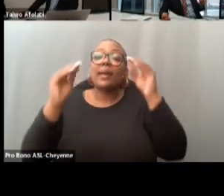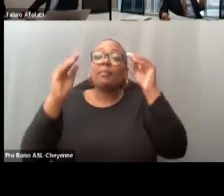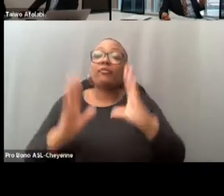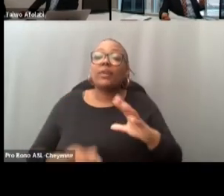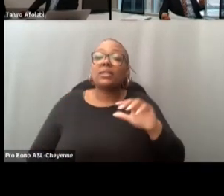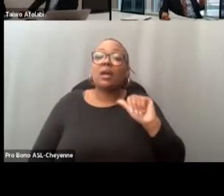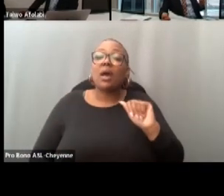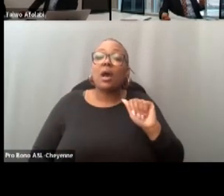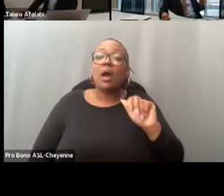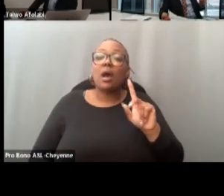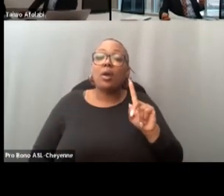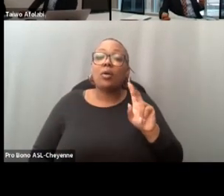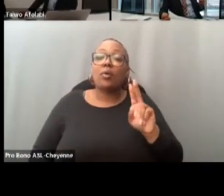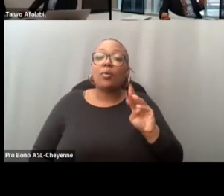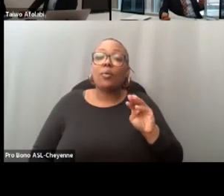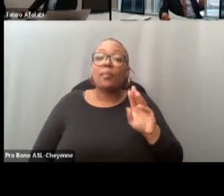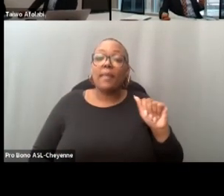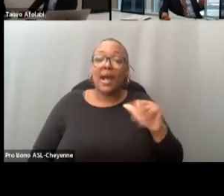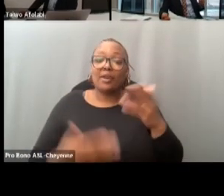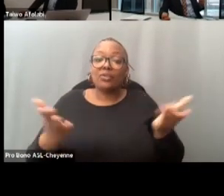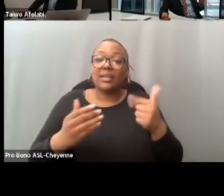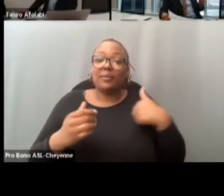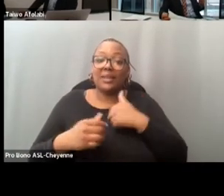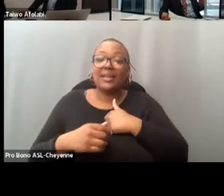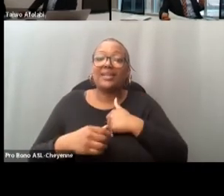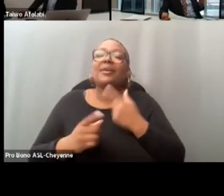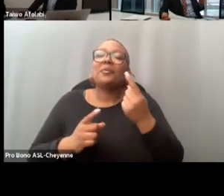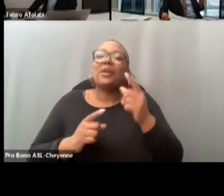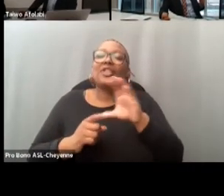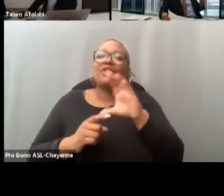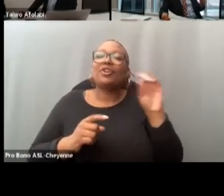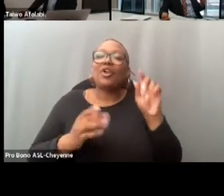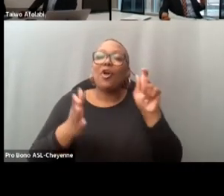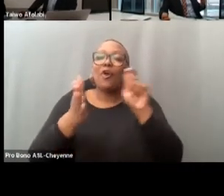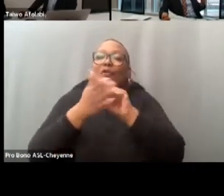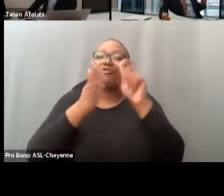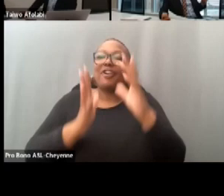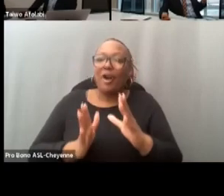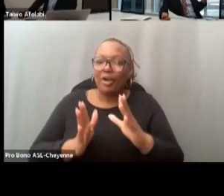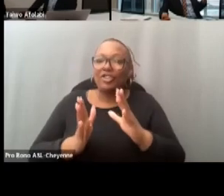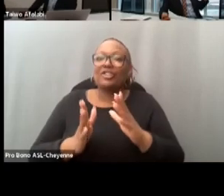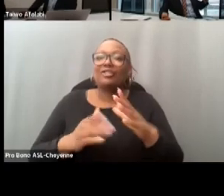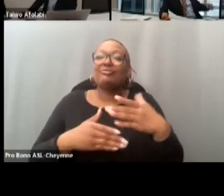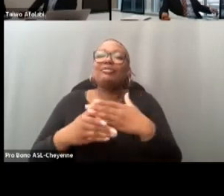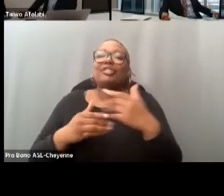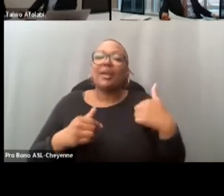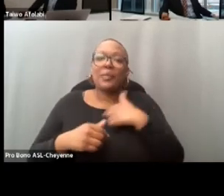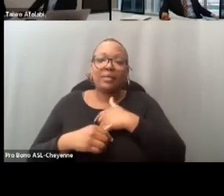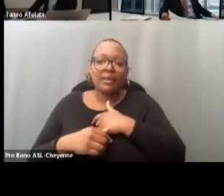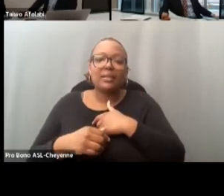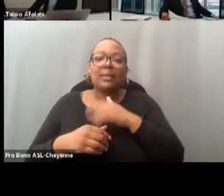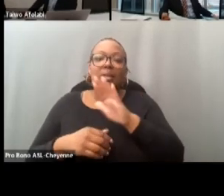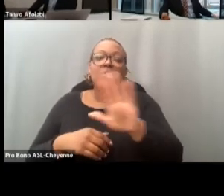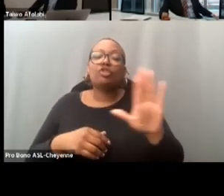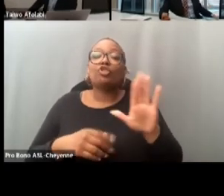who is here with us as one of the co-editors, to share with us your perspective.